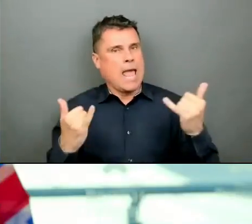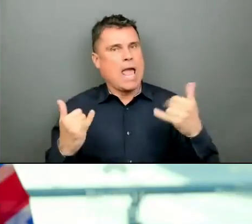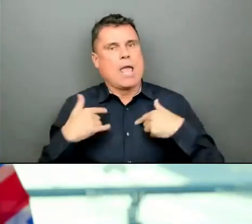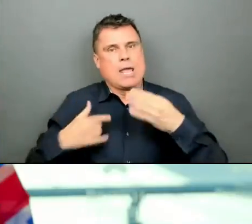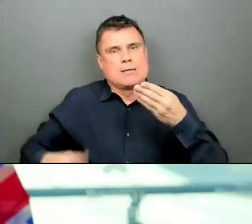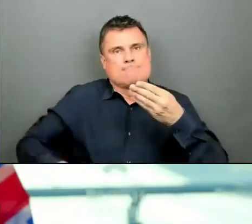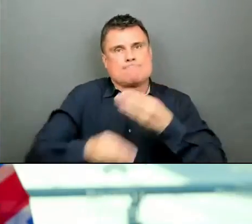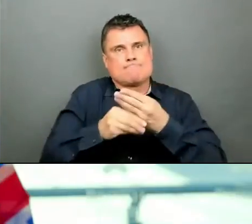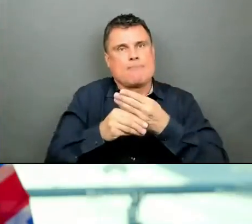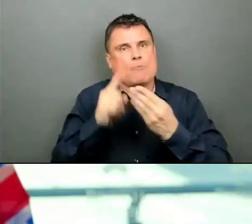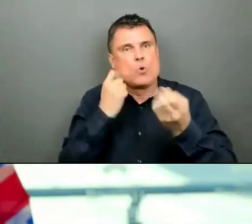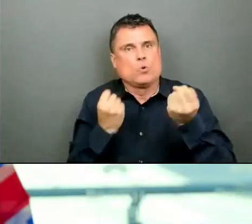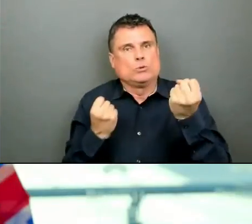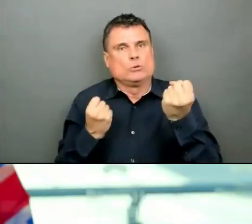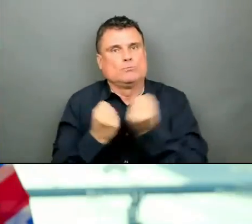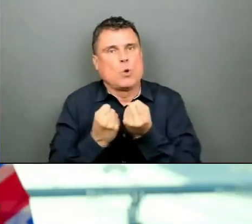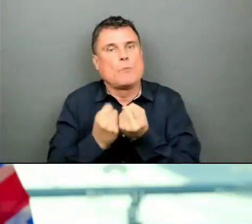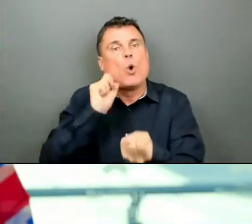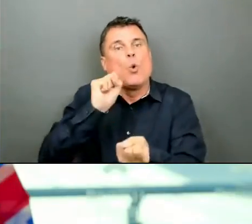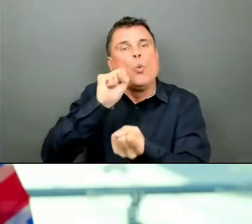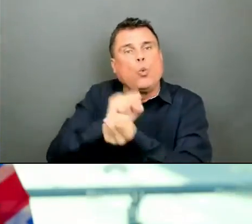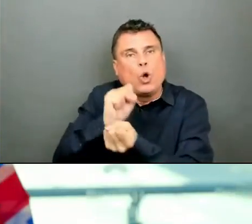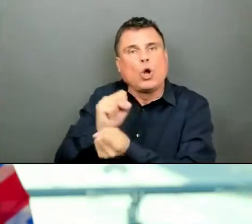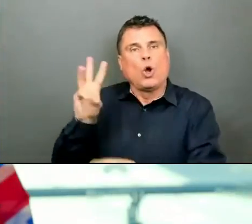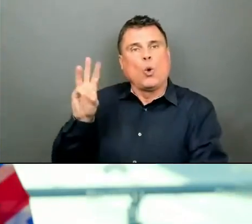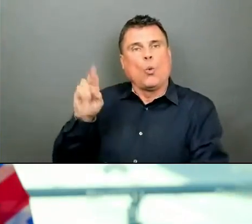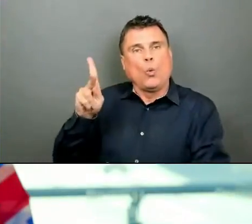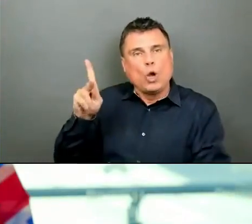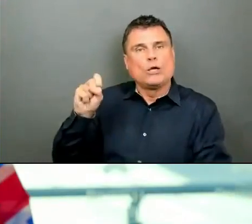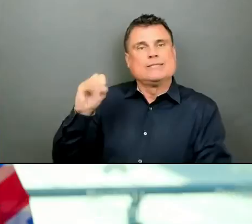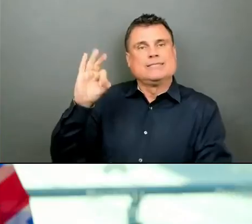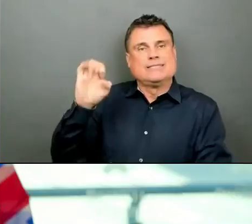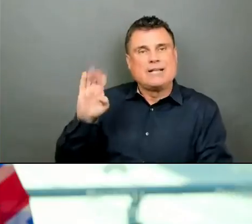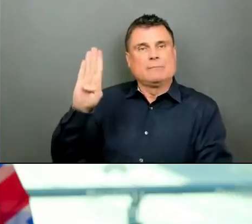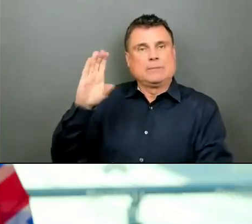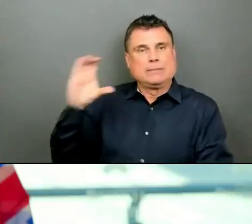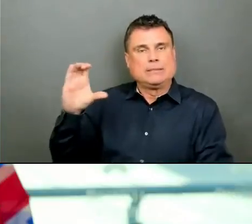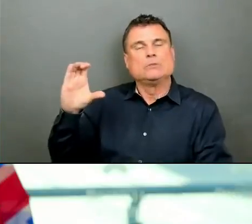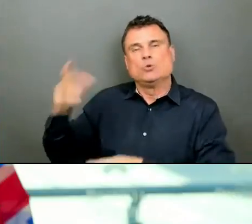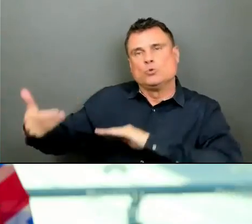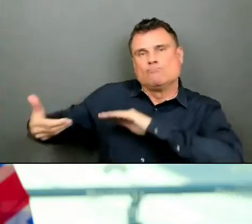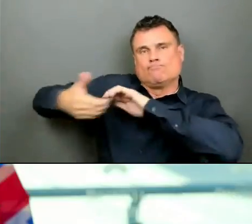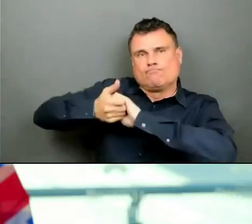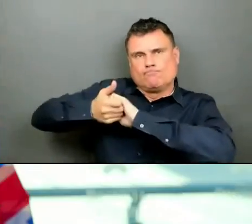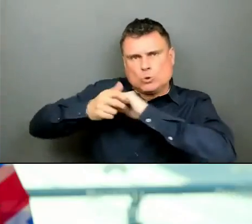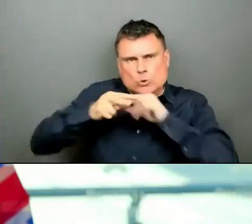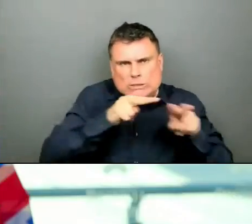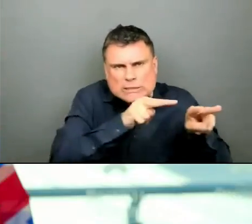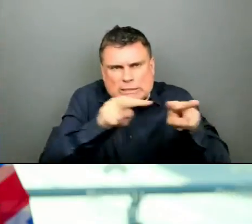when we have workplace transmission and worker safety is at